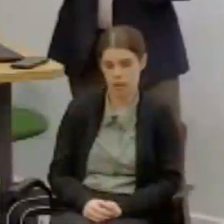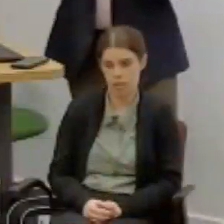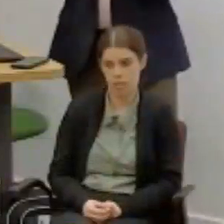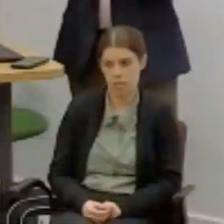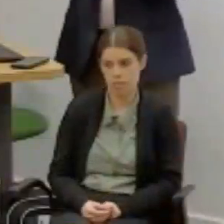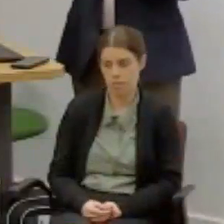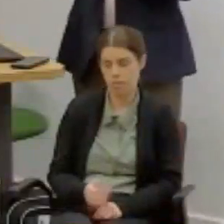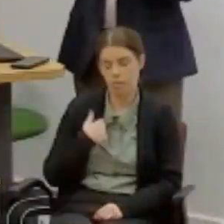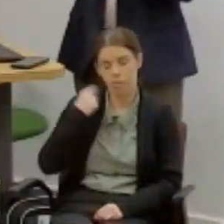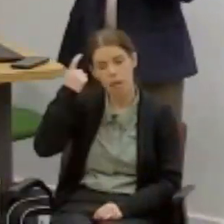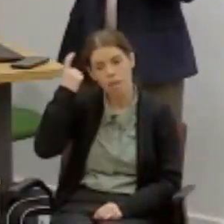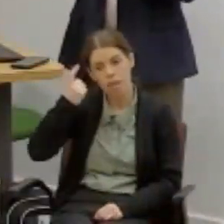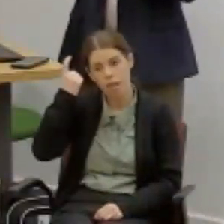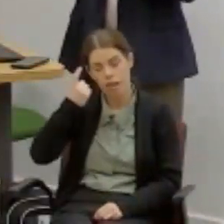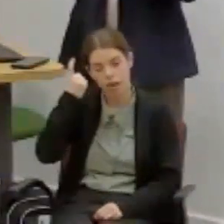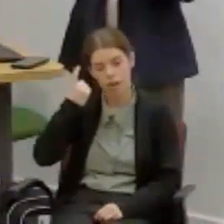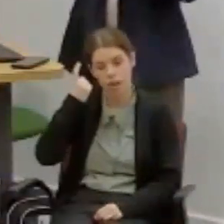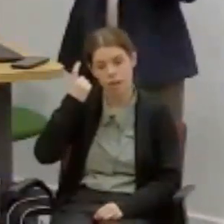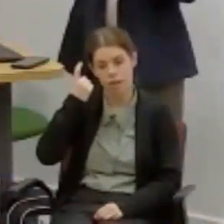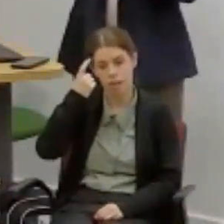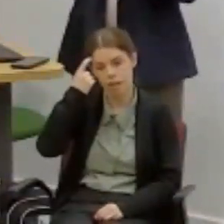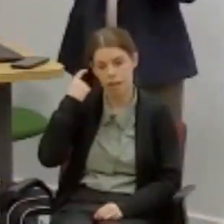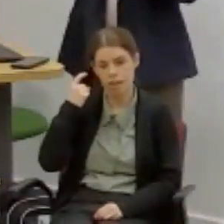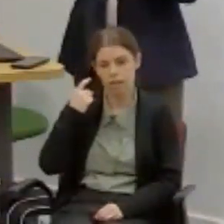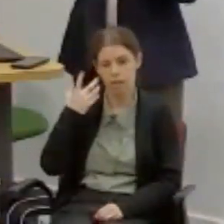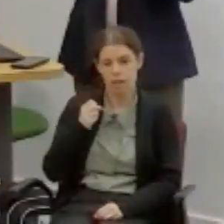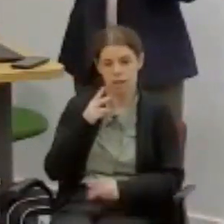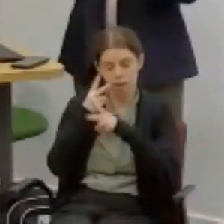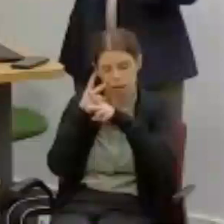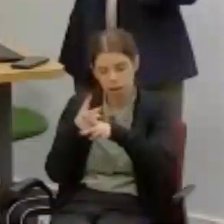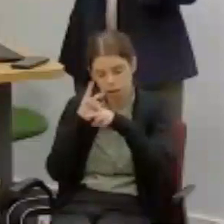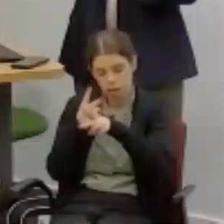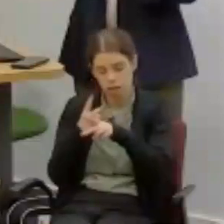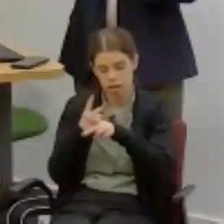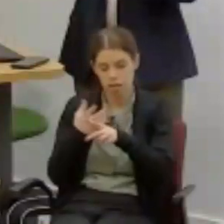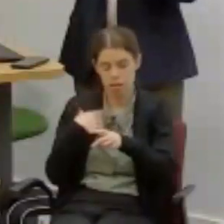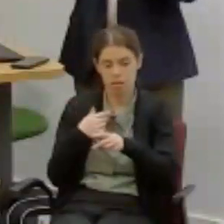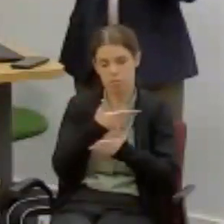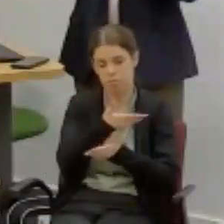I mean, I think we obviously, everything's been monitored closely, and we're sitting down with sport regularly.